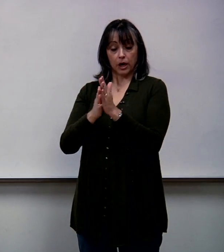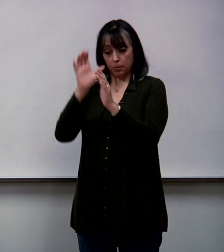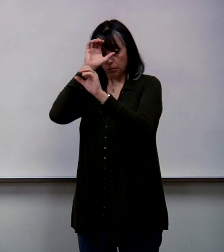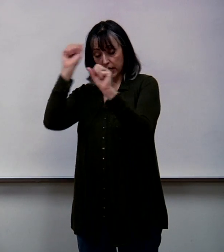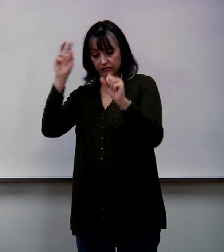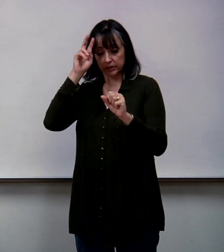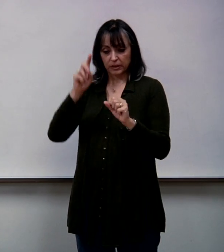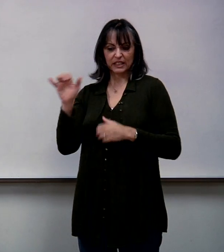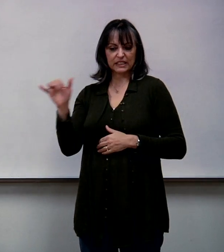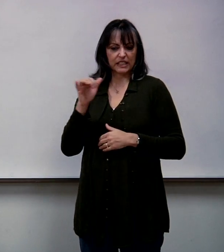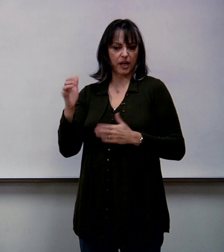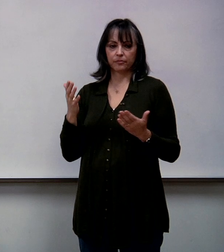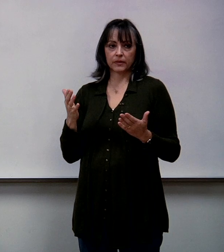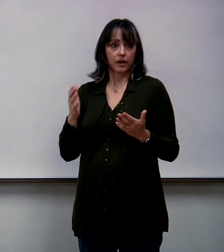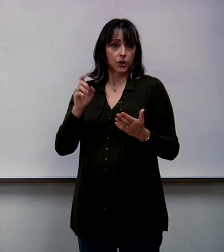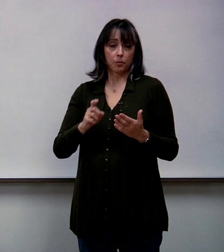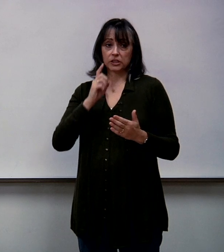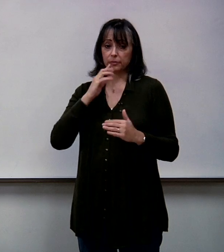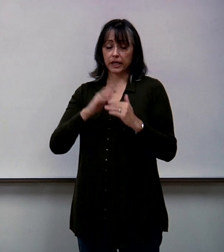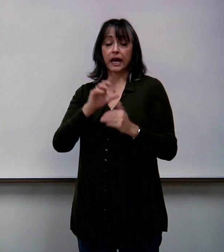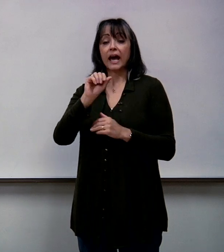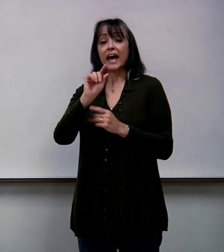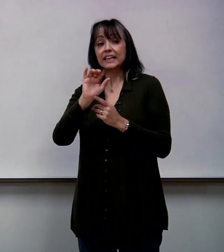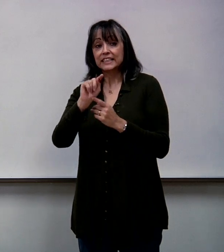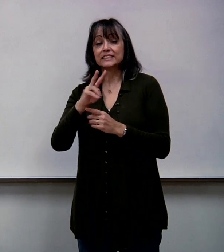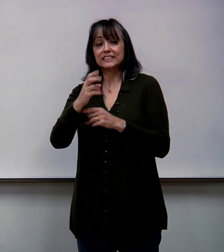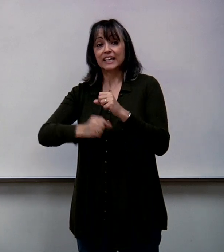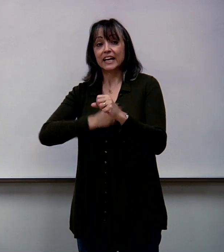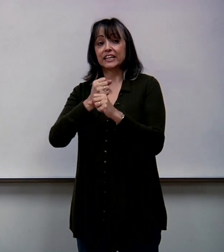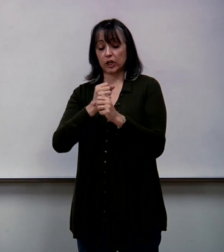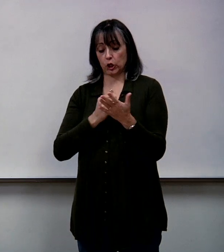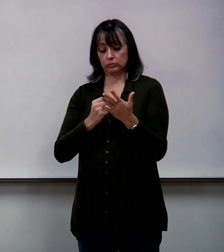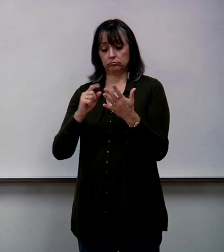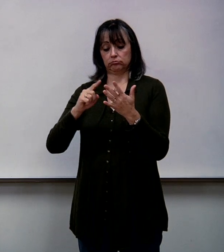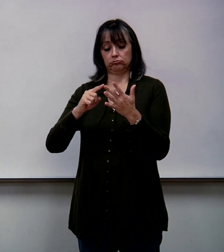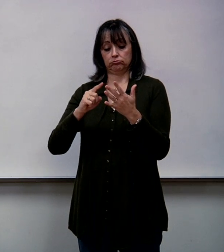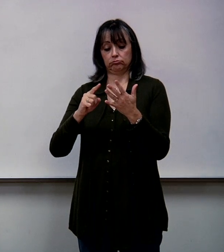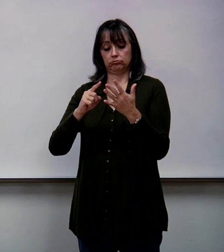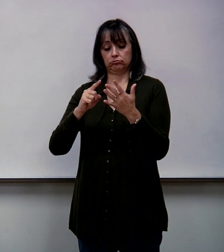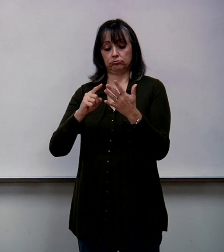You must be at least a second year student. So that means you must at least